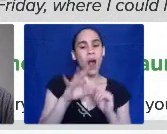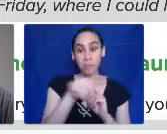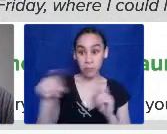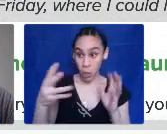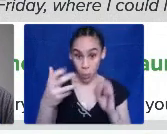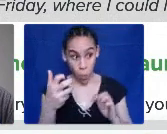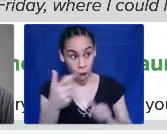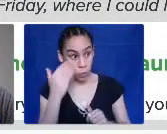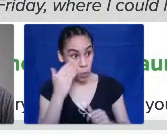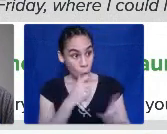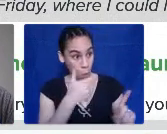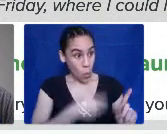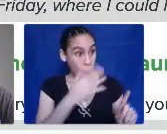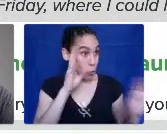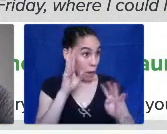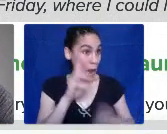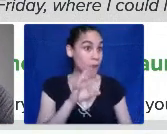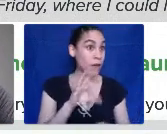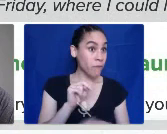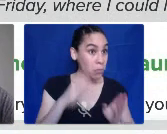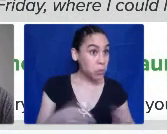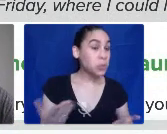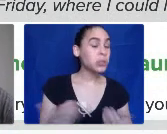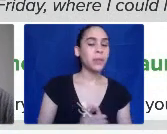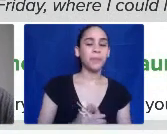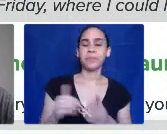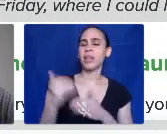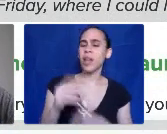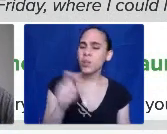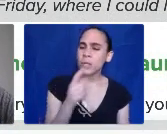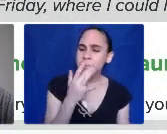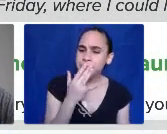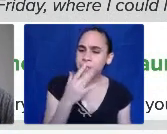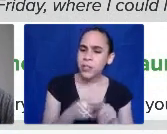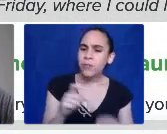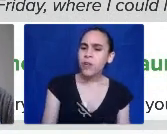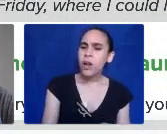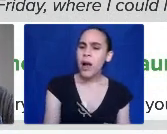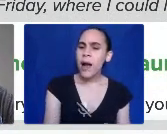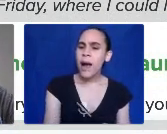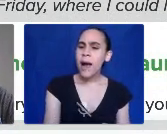um all right next question i think is from uh kira if you're fresh out of universal